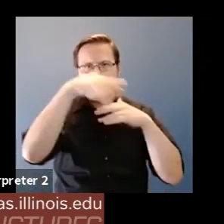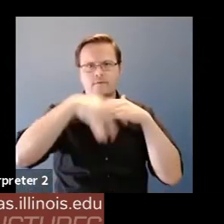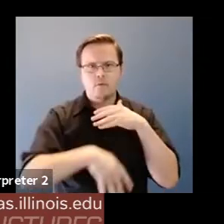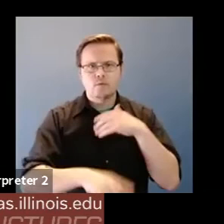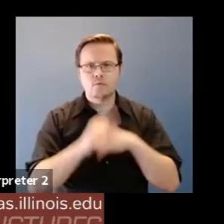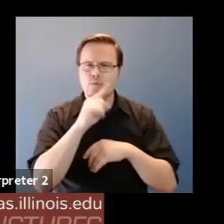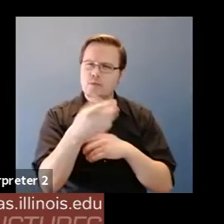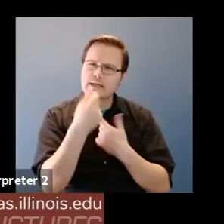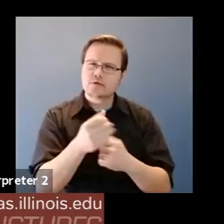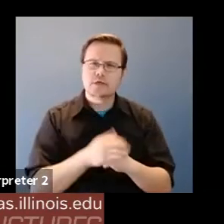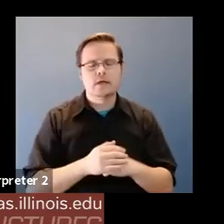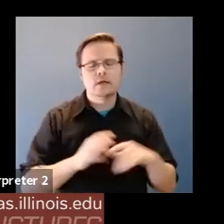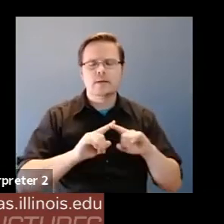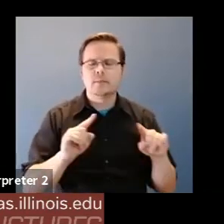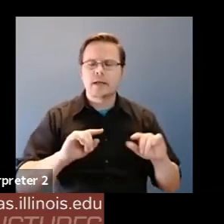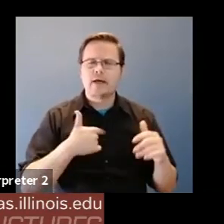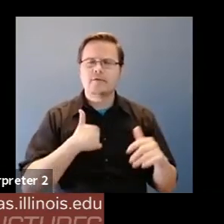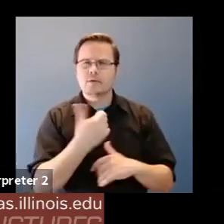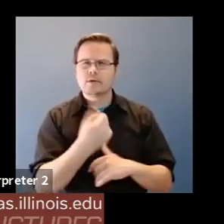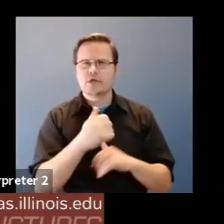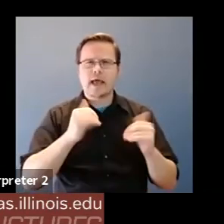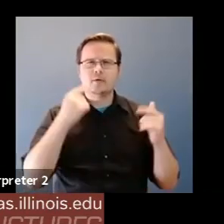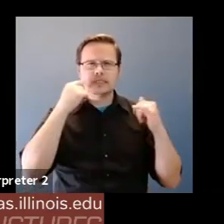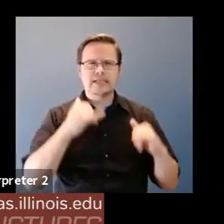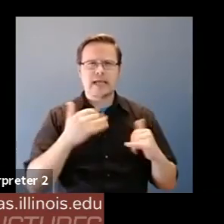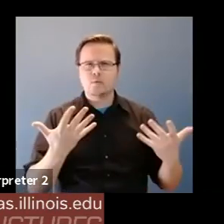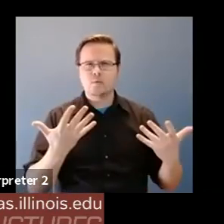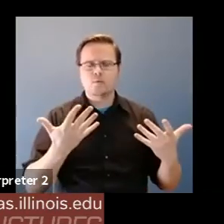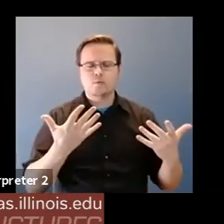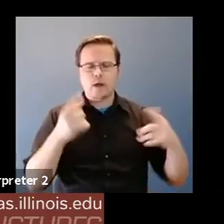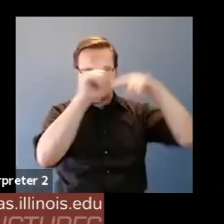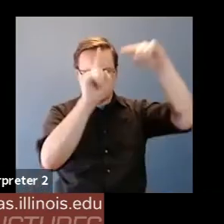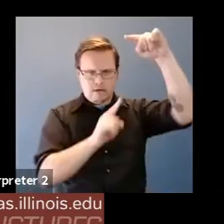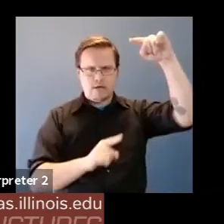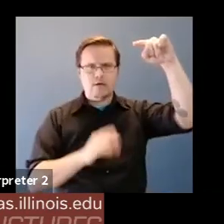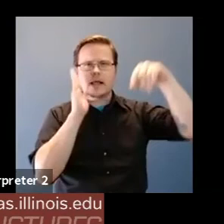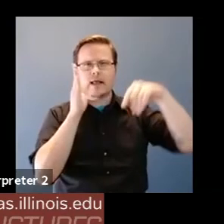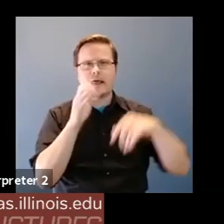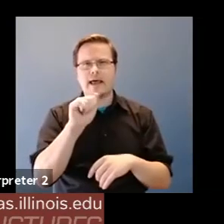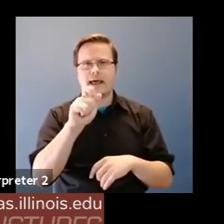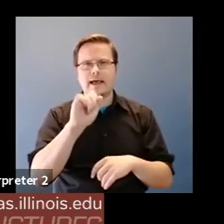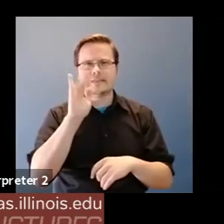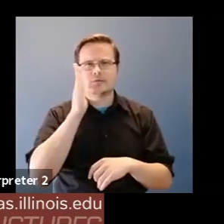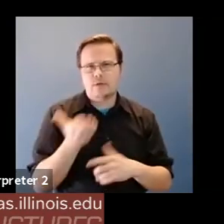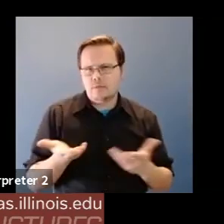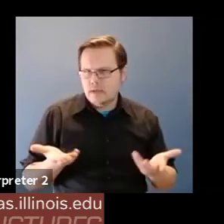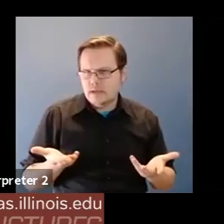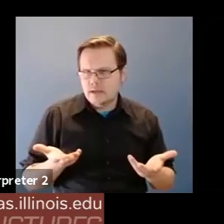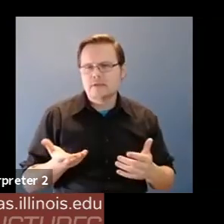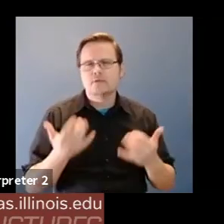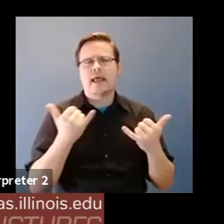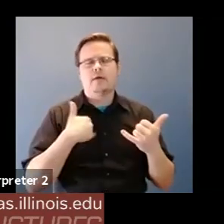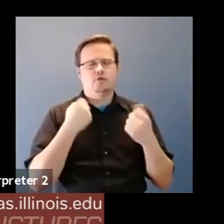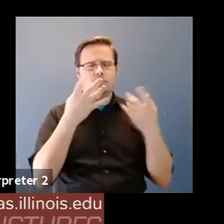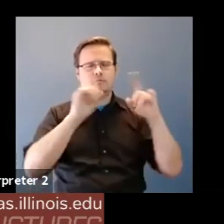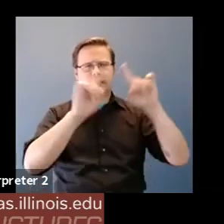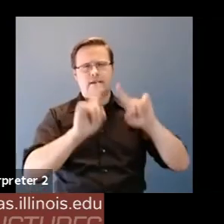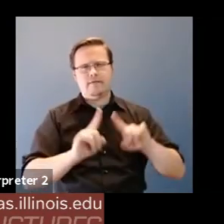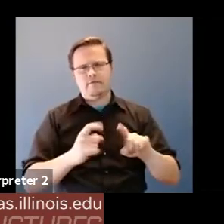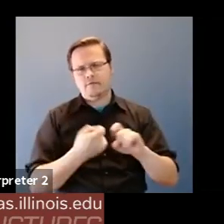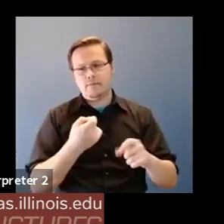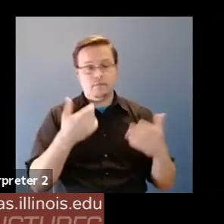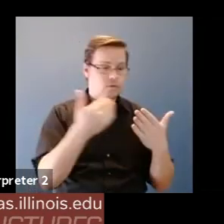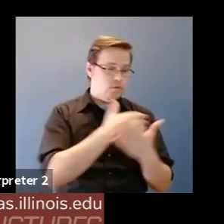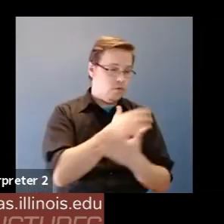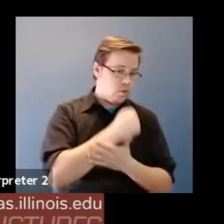Karrie Karahalios: How do you decide what the different vertical axis going to be in the waterfall model, for example, right now, in the model, you should have multiple axes one is from you too old one is from expensive too cheap.